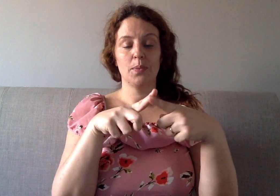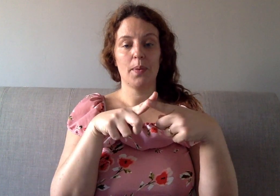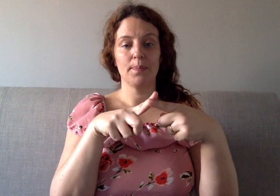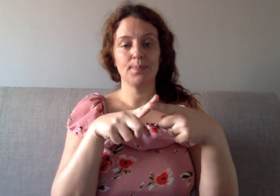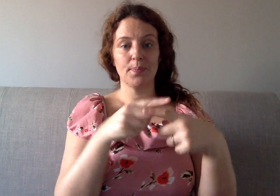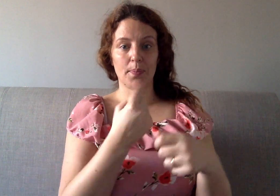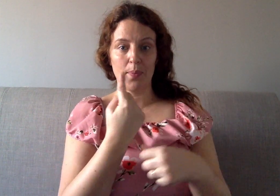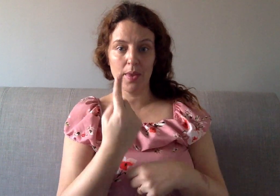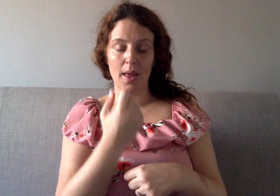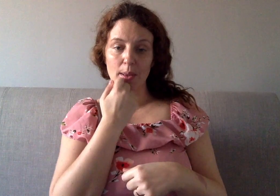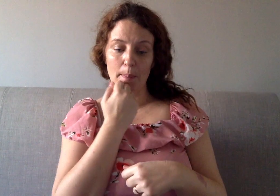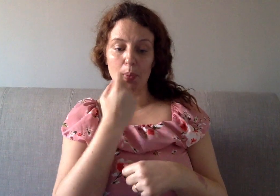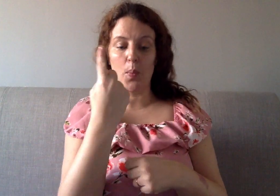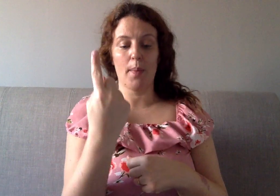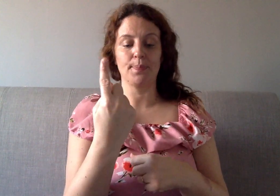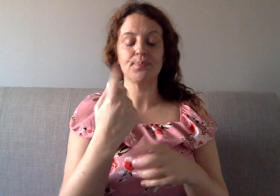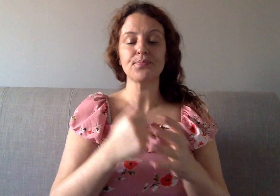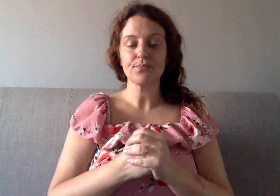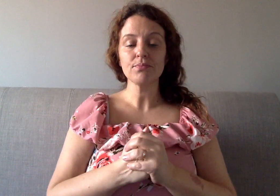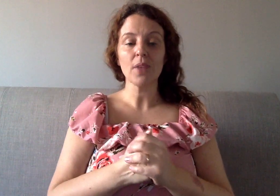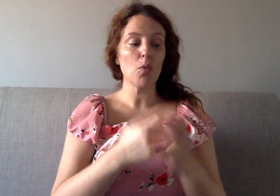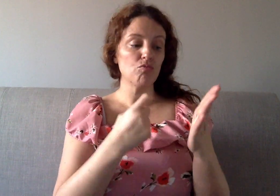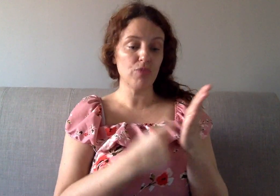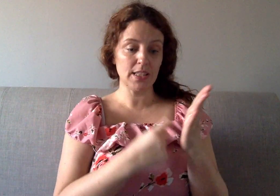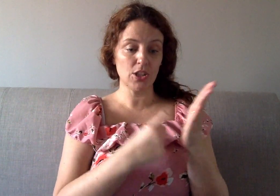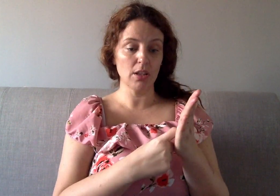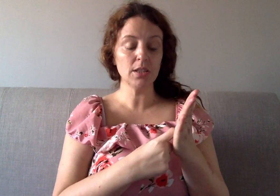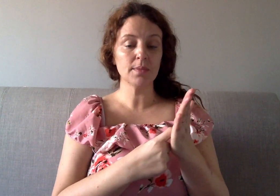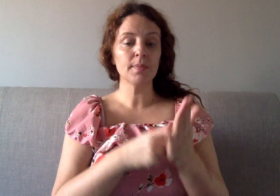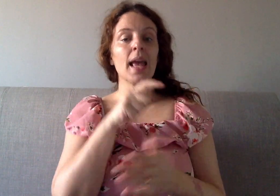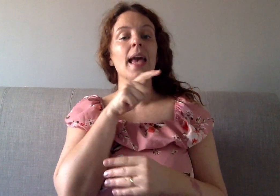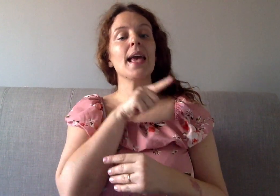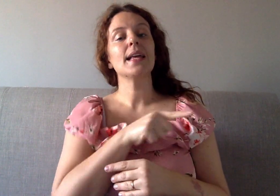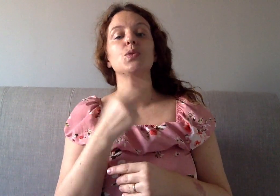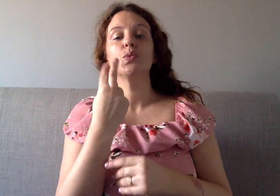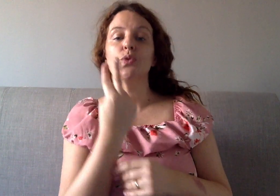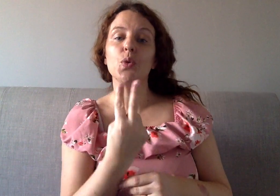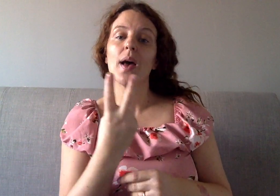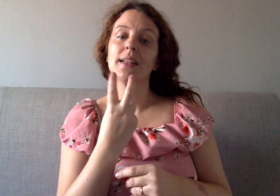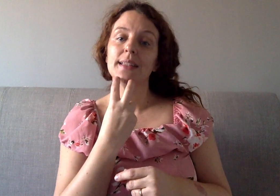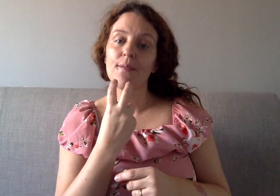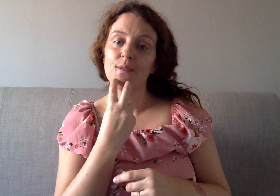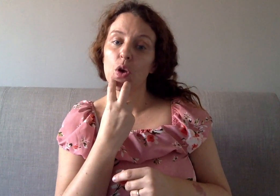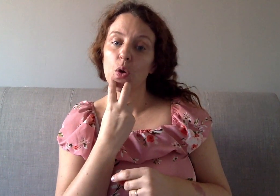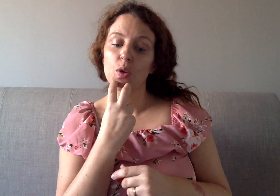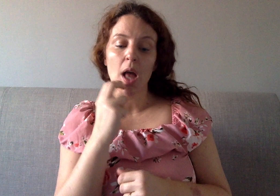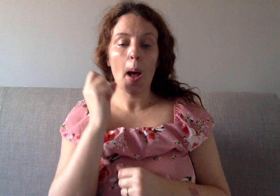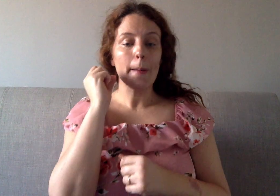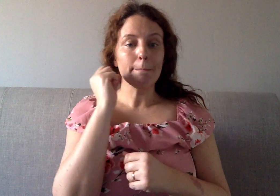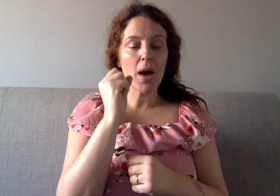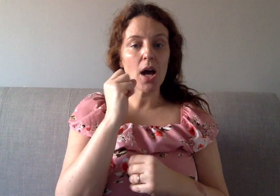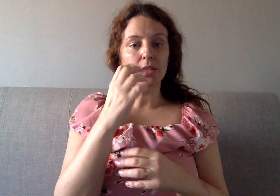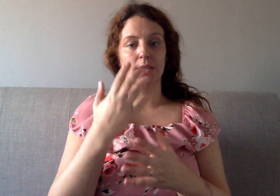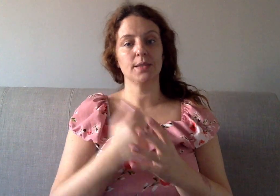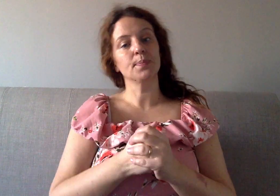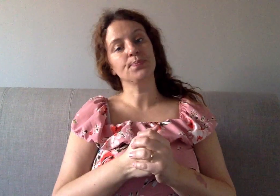The first is Richard murdered his two nephews.